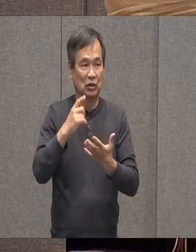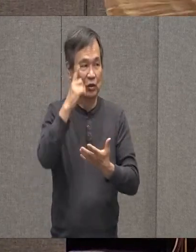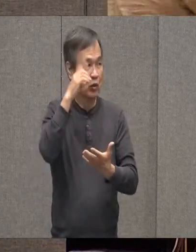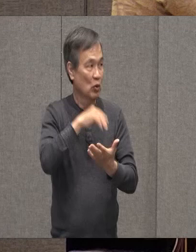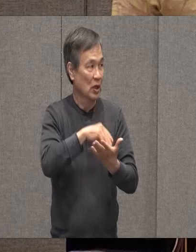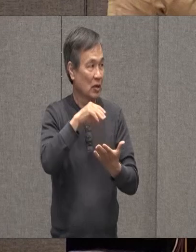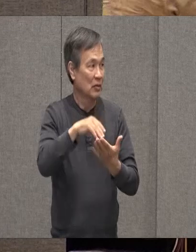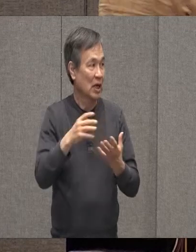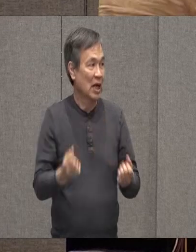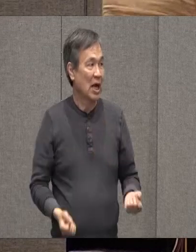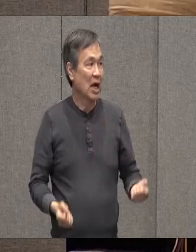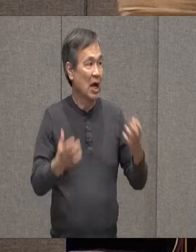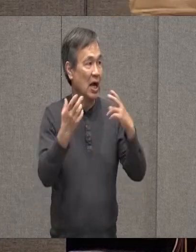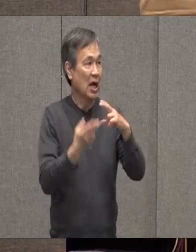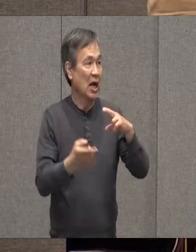We'll work this with subtraction.